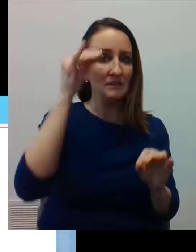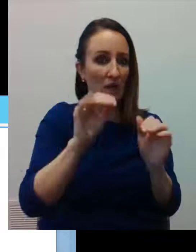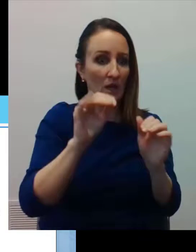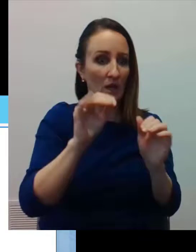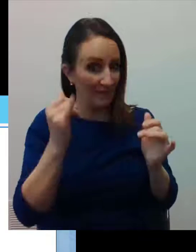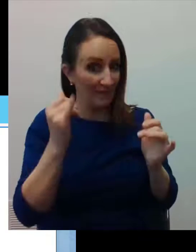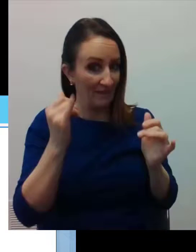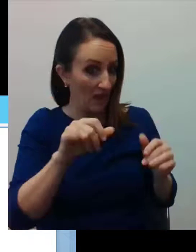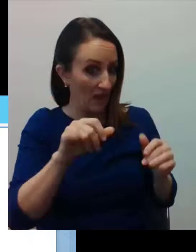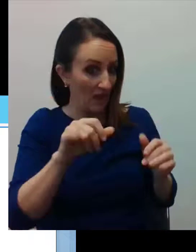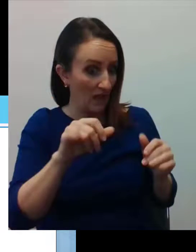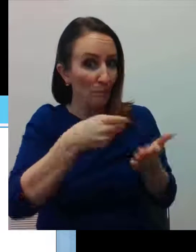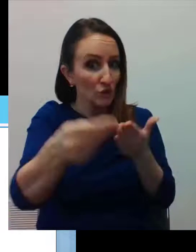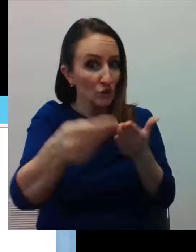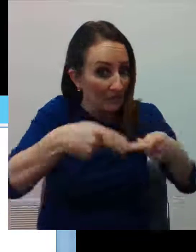You will always want to keep your receipts